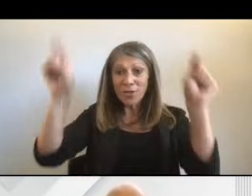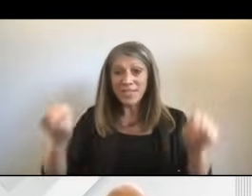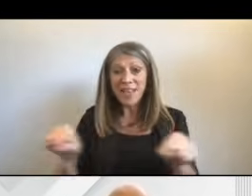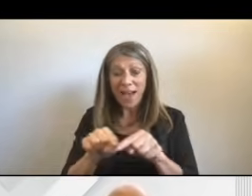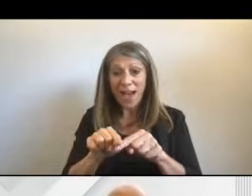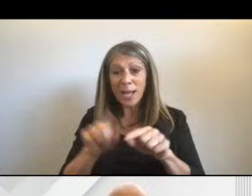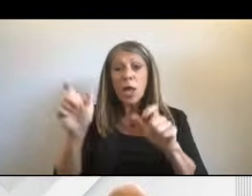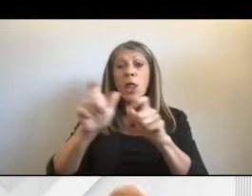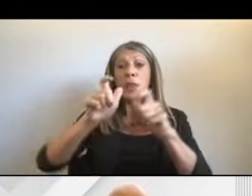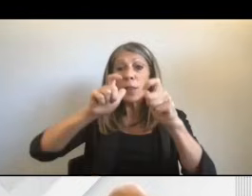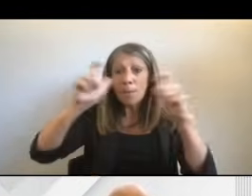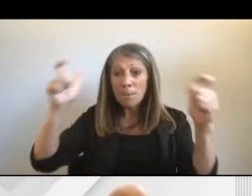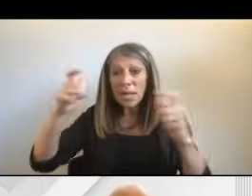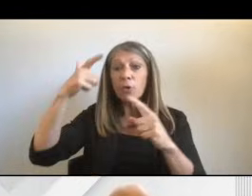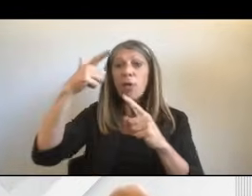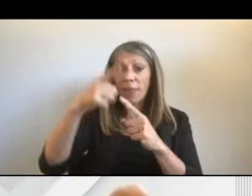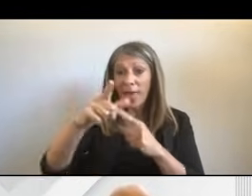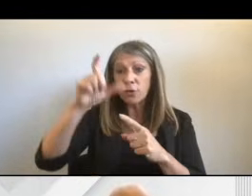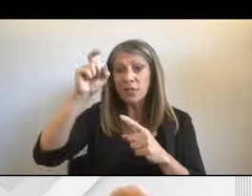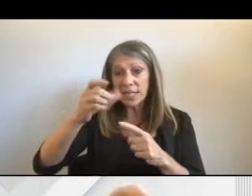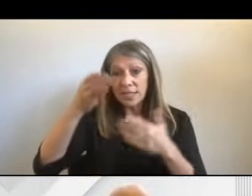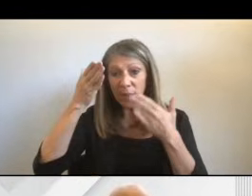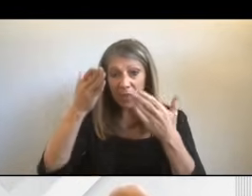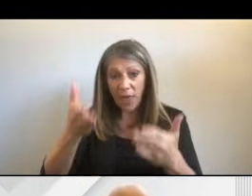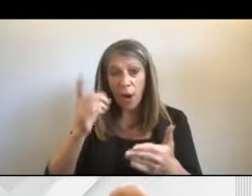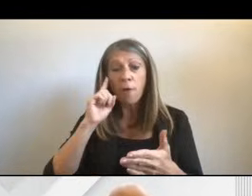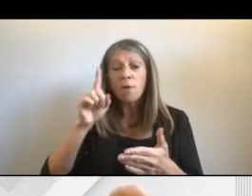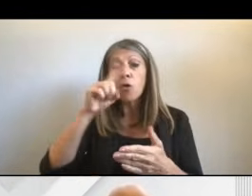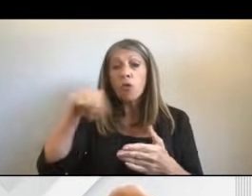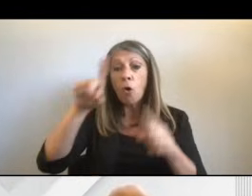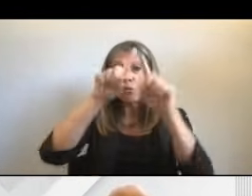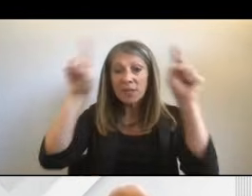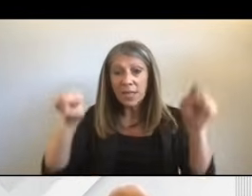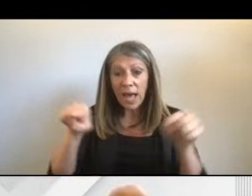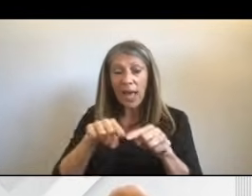bigger the the letters need to be for those signs that have to comply with these requirements.